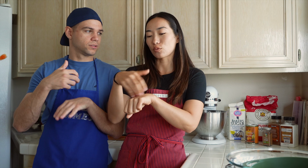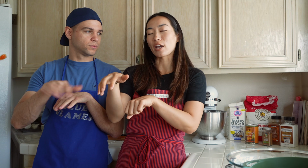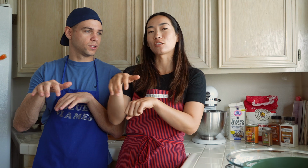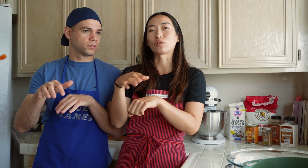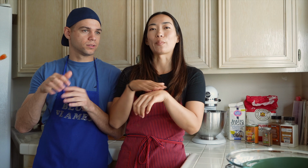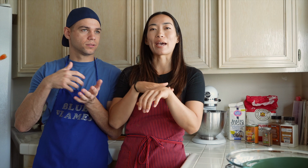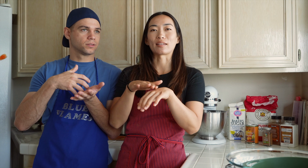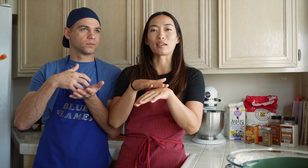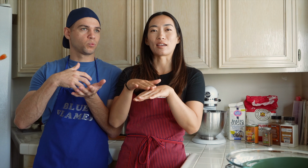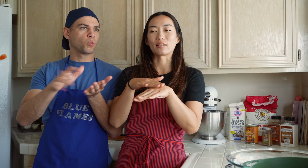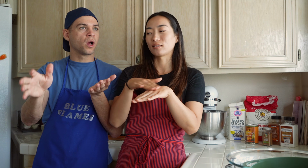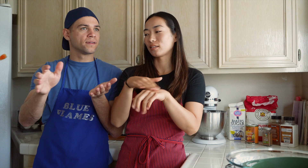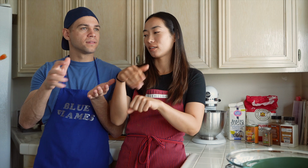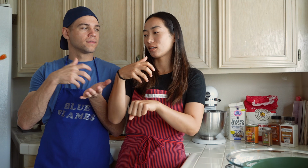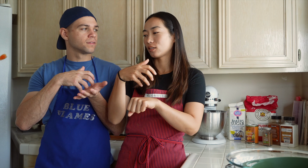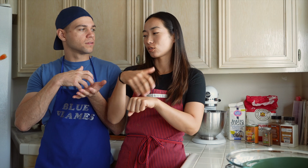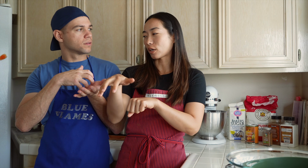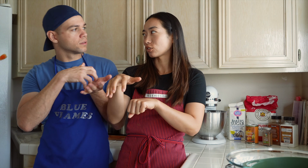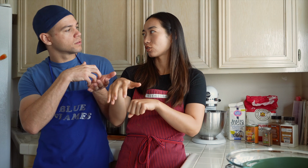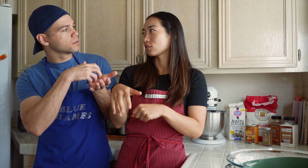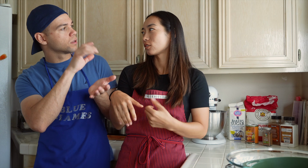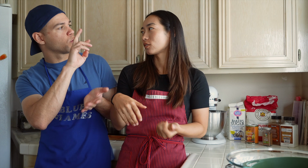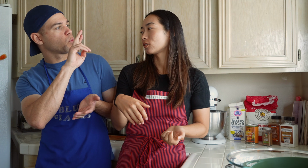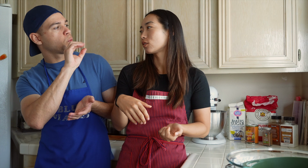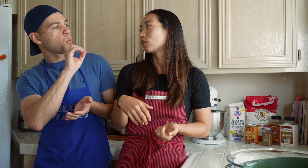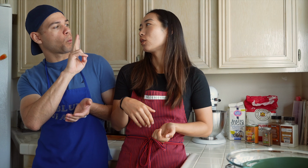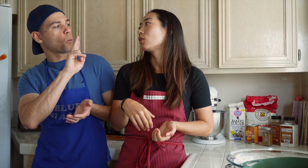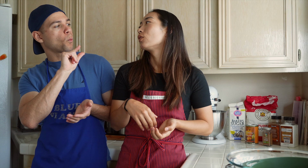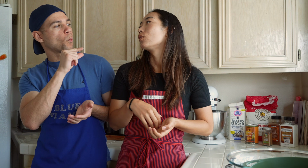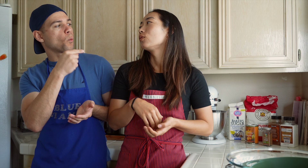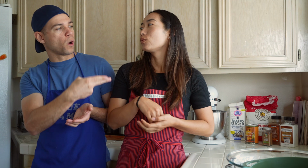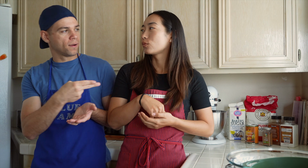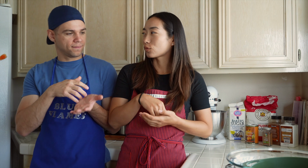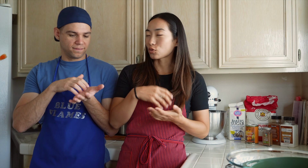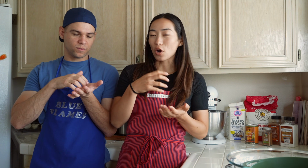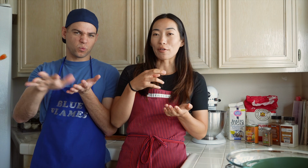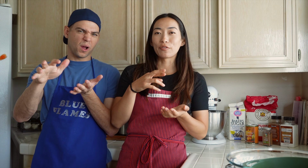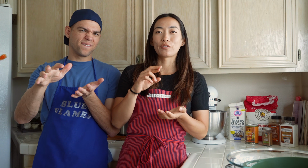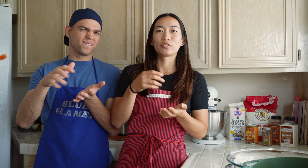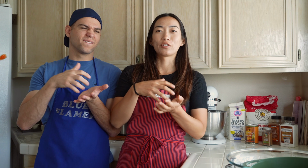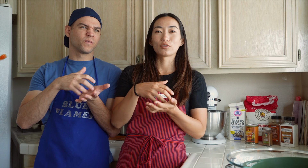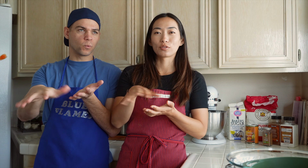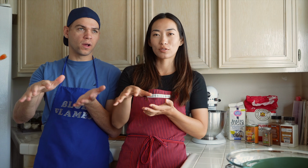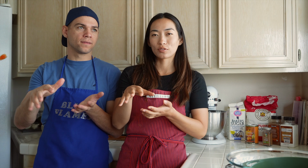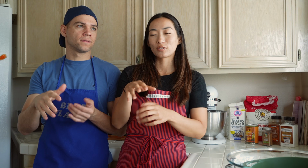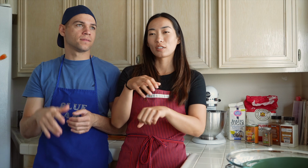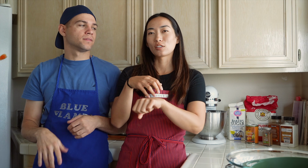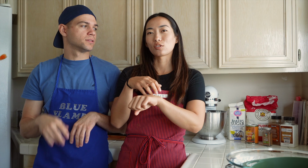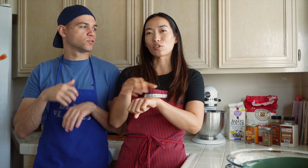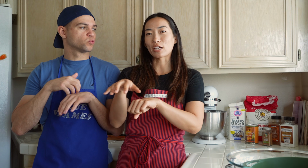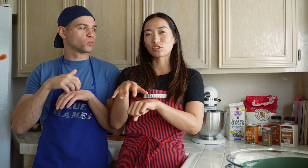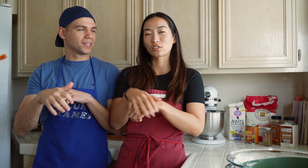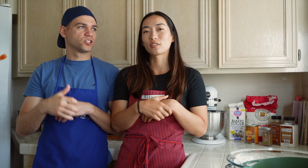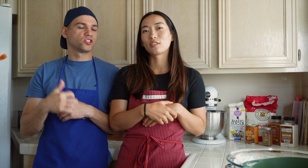R: I think on the top of hand because that would be "rough" scratch R: with the palm up it could be rough E: rough E: scratch